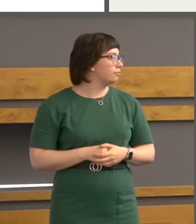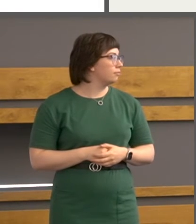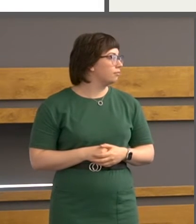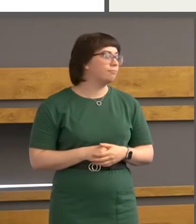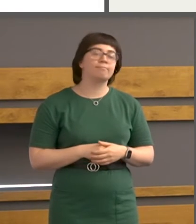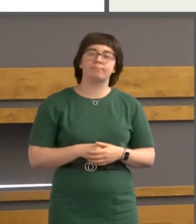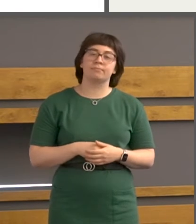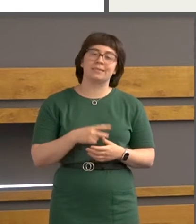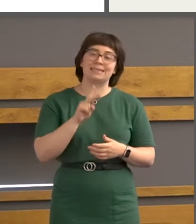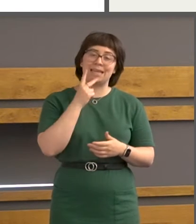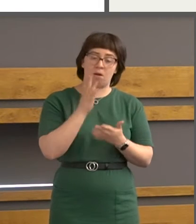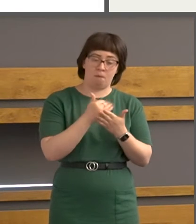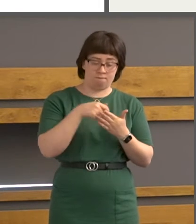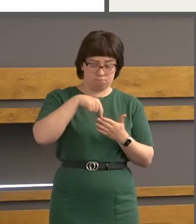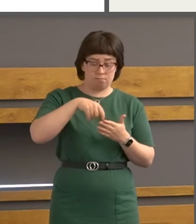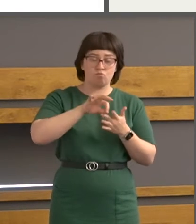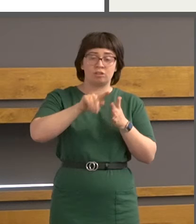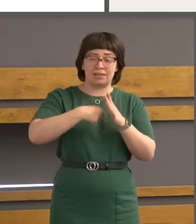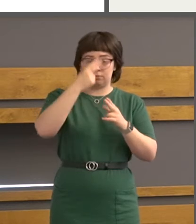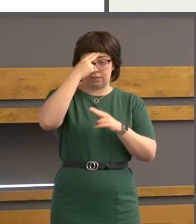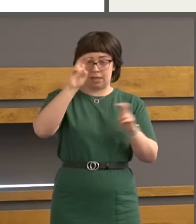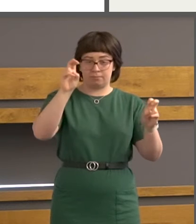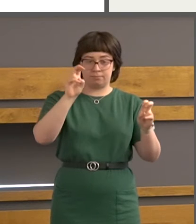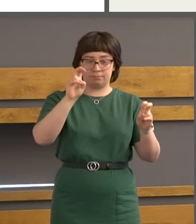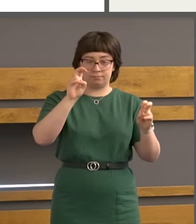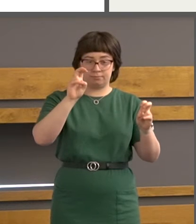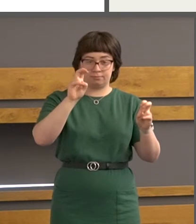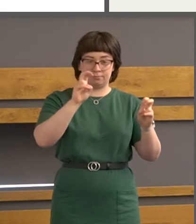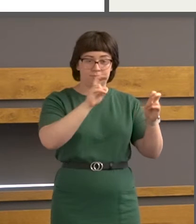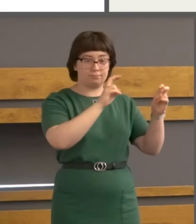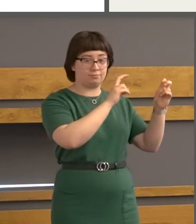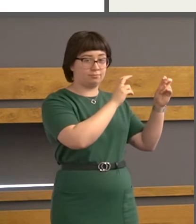The second part of this commission is titled (speaking Bengali)